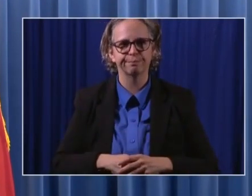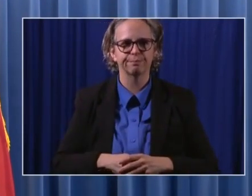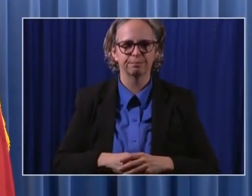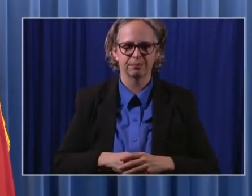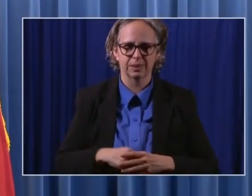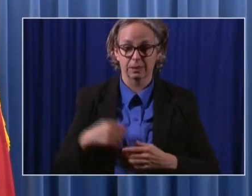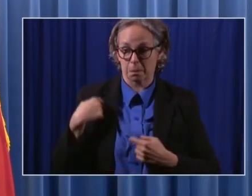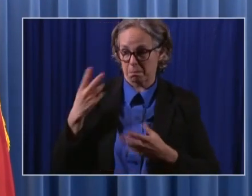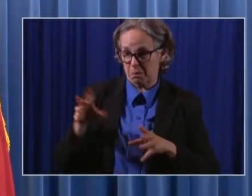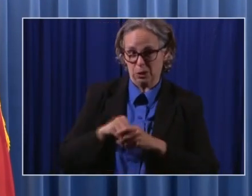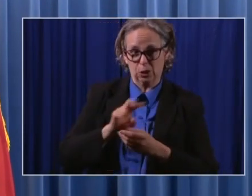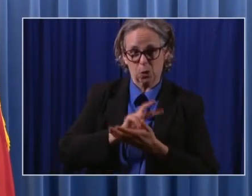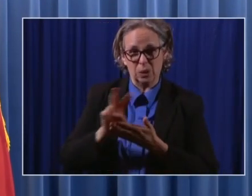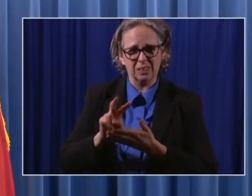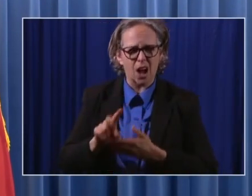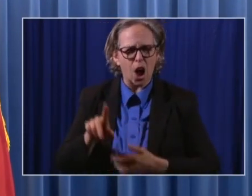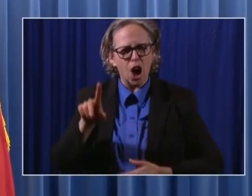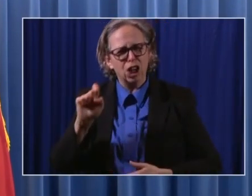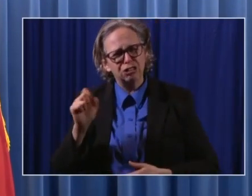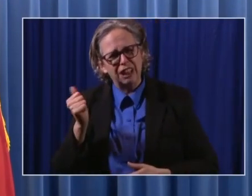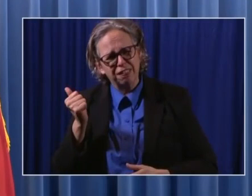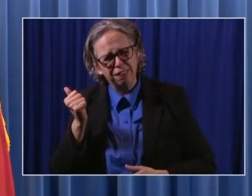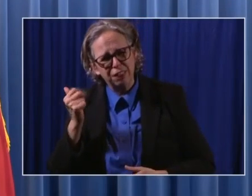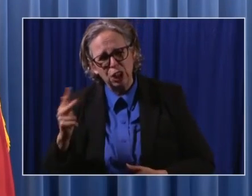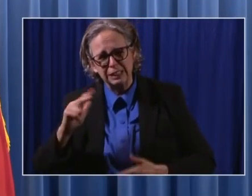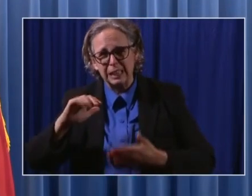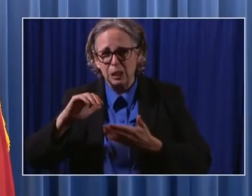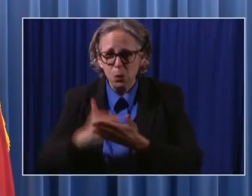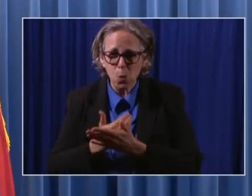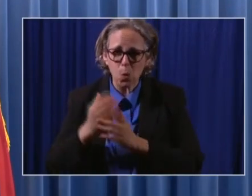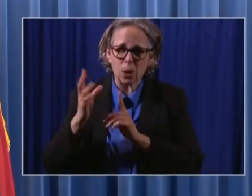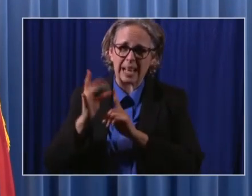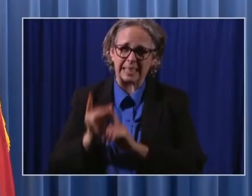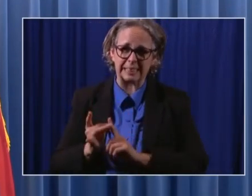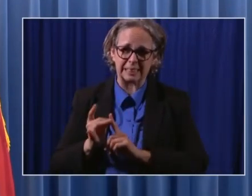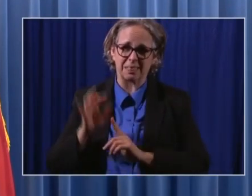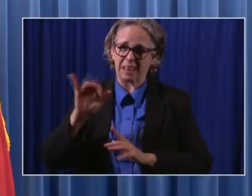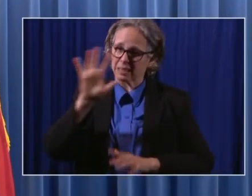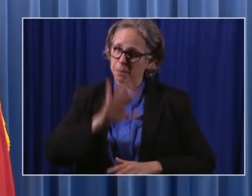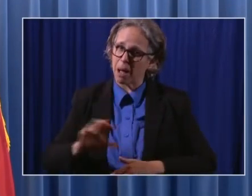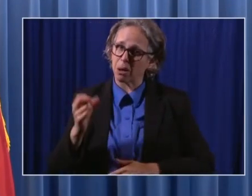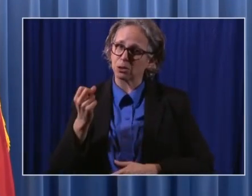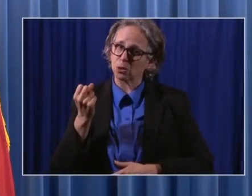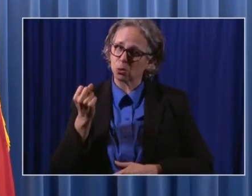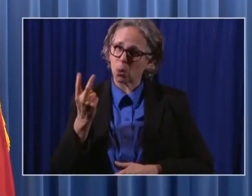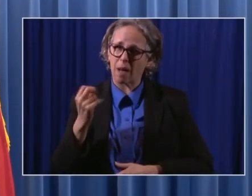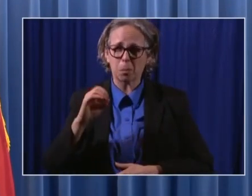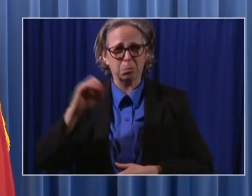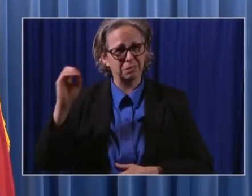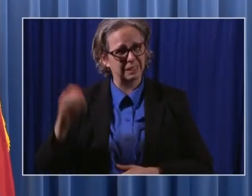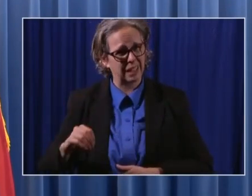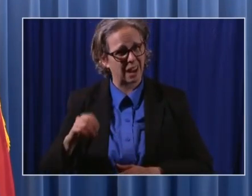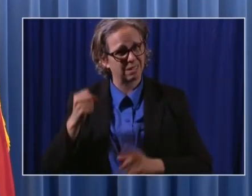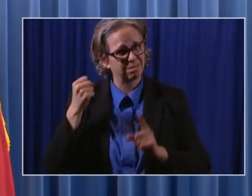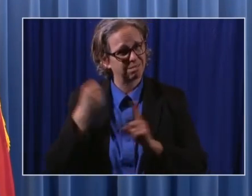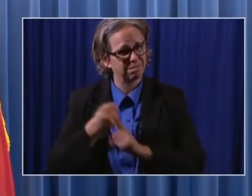DESIGNATED AS A RED OR LEVEL III COUNTY. THEY MET FOR THE INDICATORS DURING THE PAST 14 DAYS. 113 CORONAVIRUS CASES HAVE BEEN IDENTIFIED WHICH REPRESENTS 12%